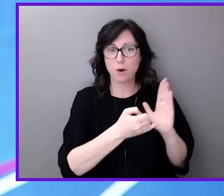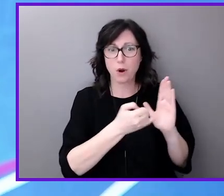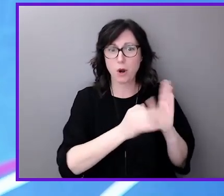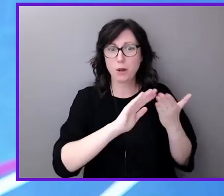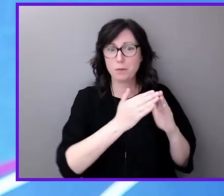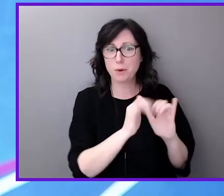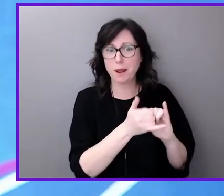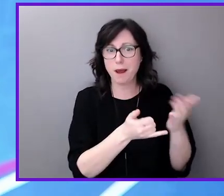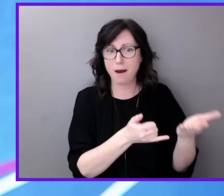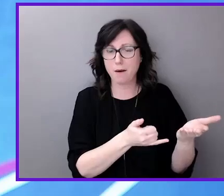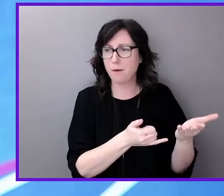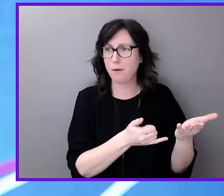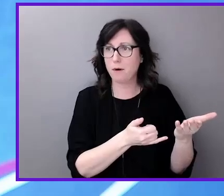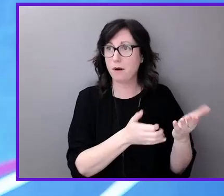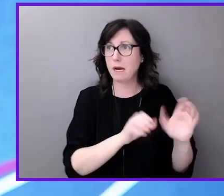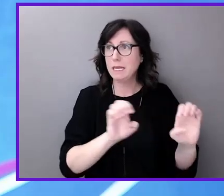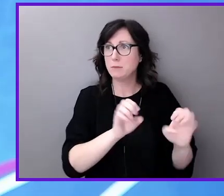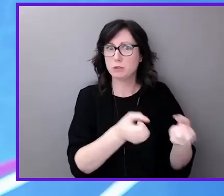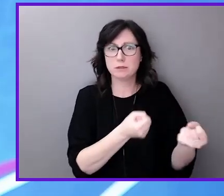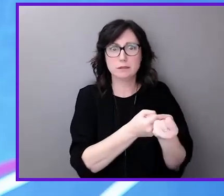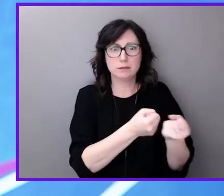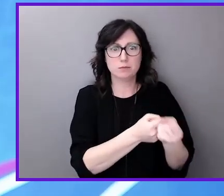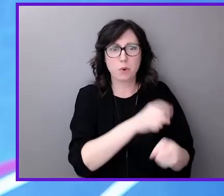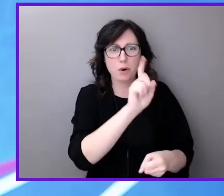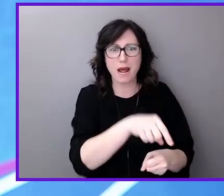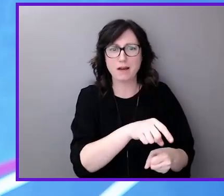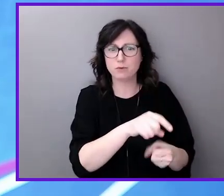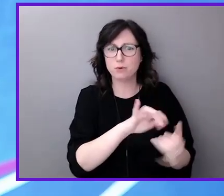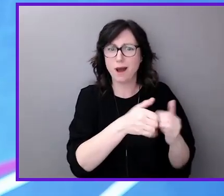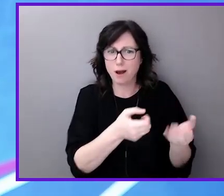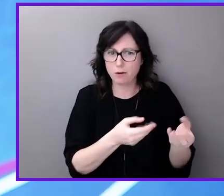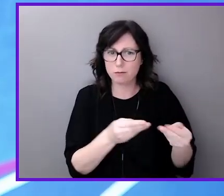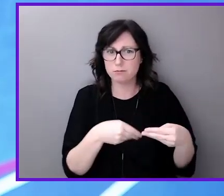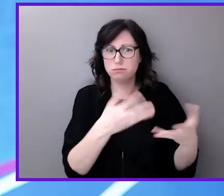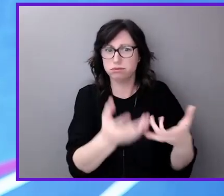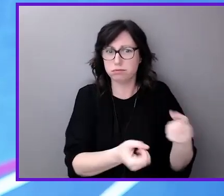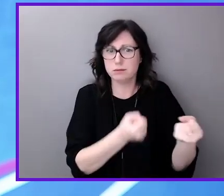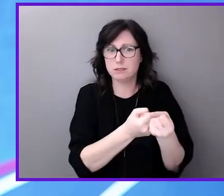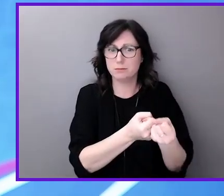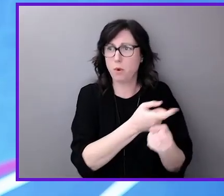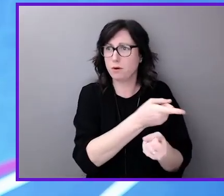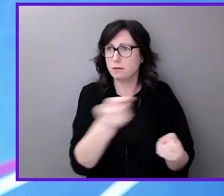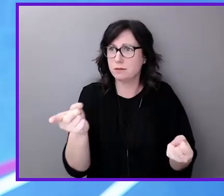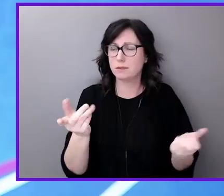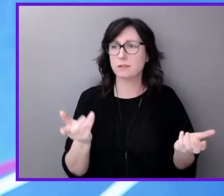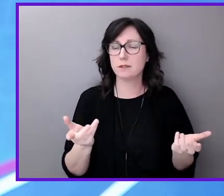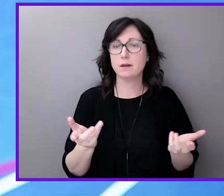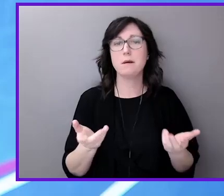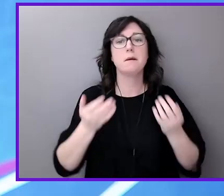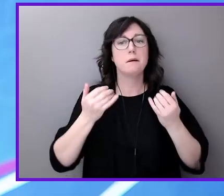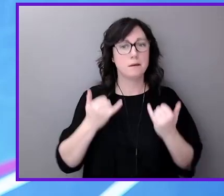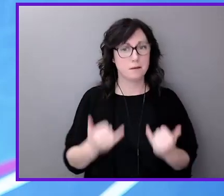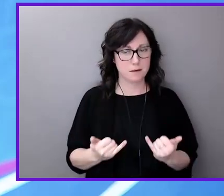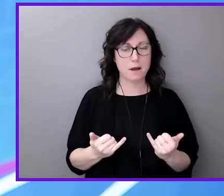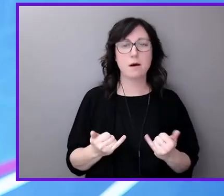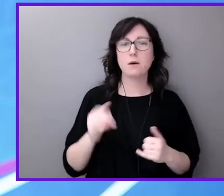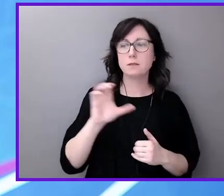emergency measures were necessary that would be adapted to our sector. It is now time for the Council to be even